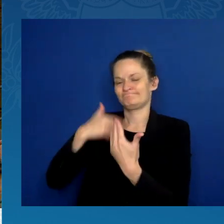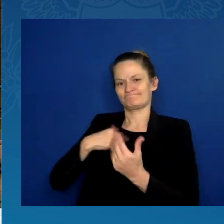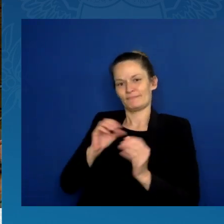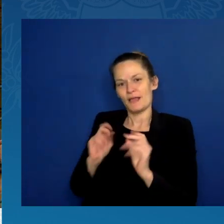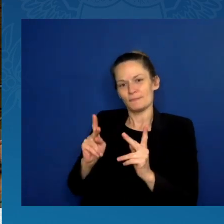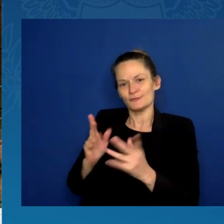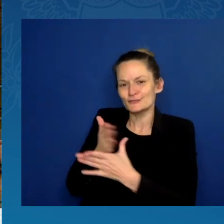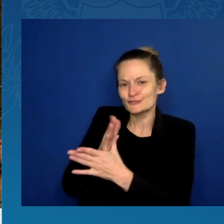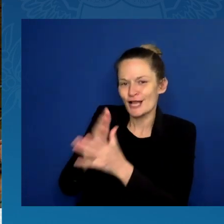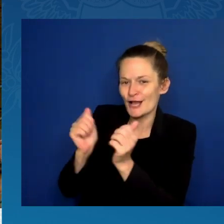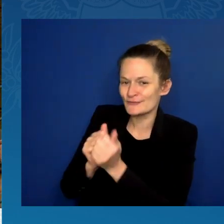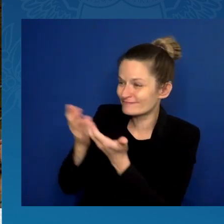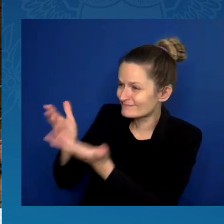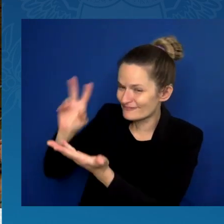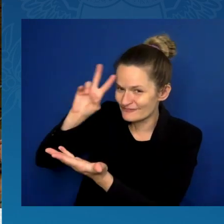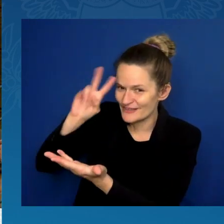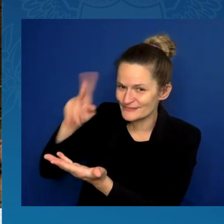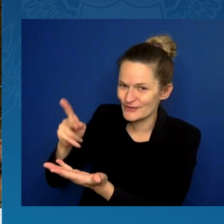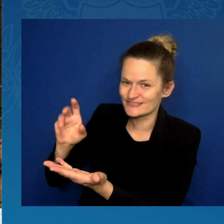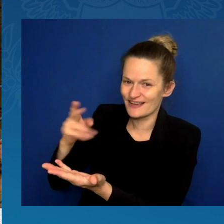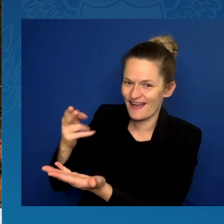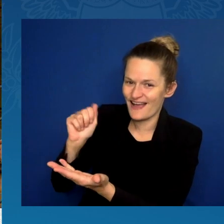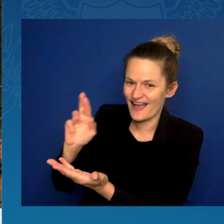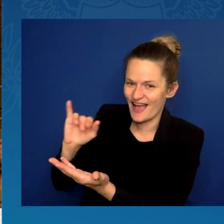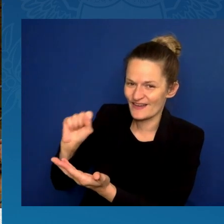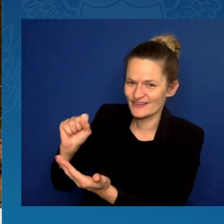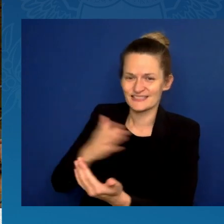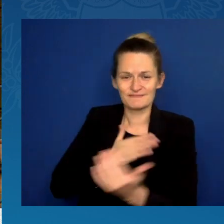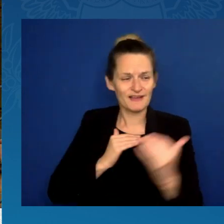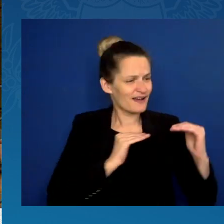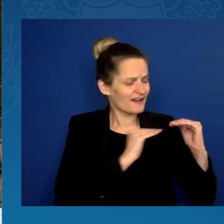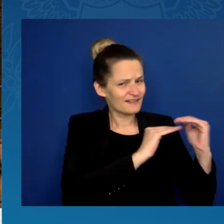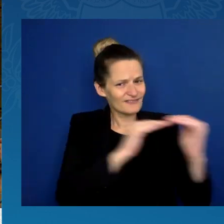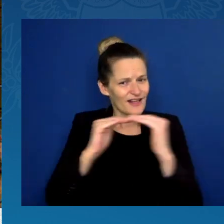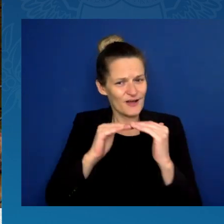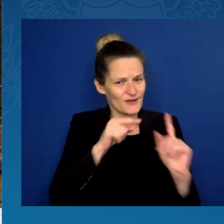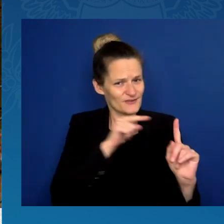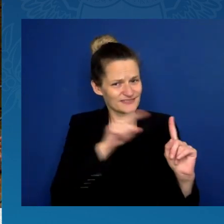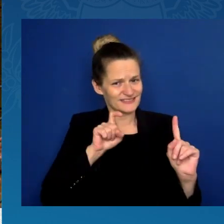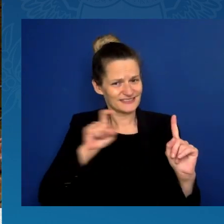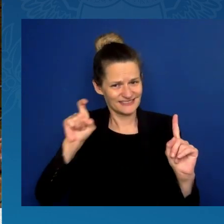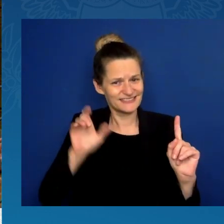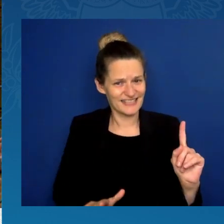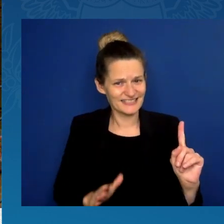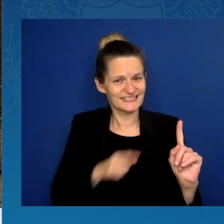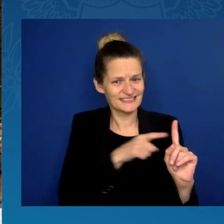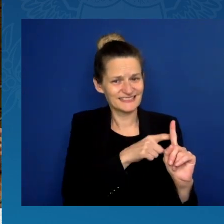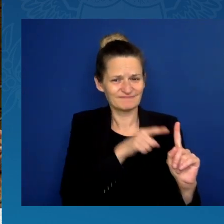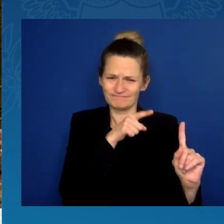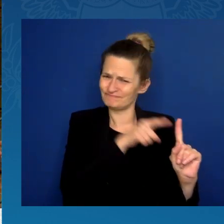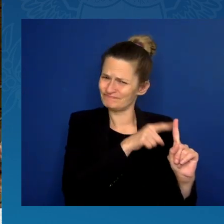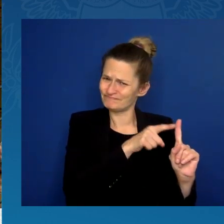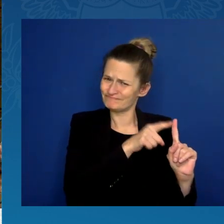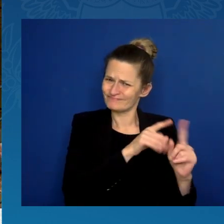of fellow Texans who have been stripped of their right to make decisions about their bodies and their health care and their families.